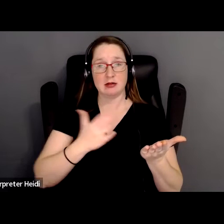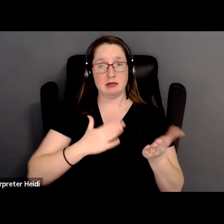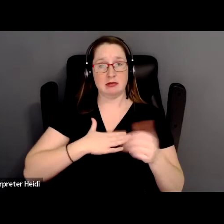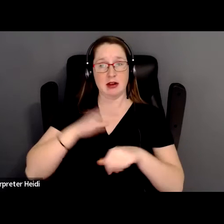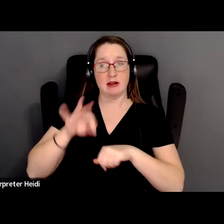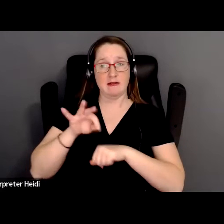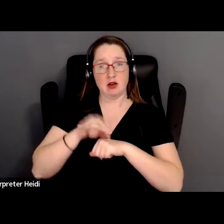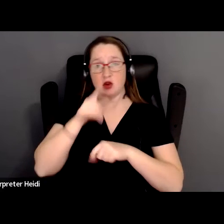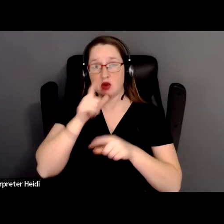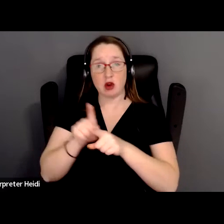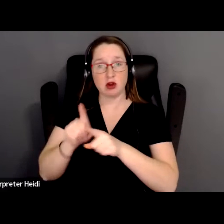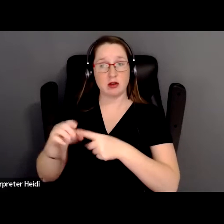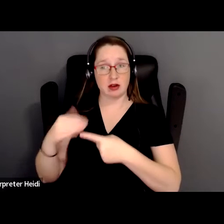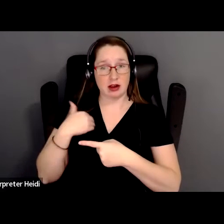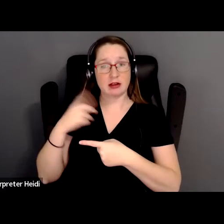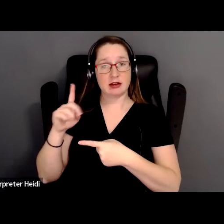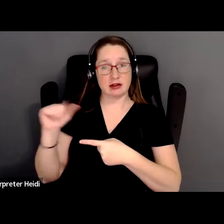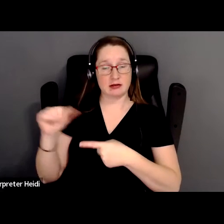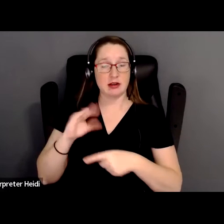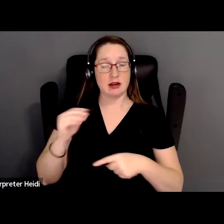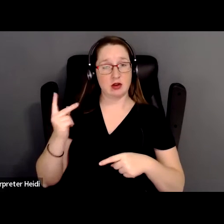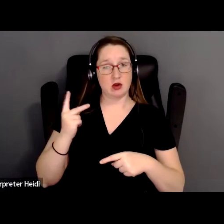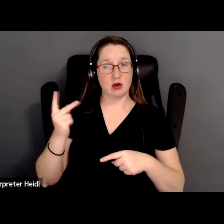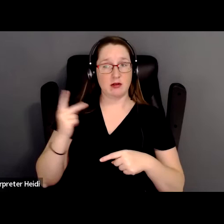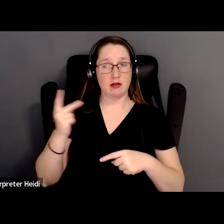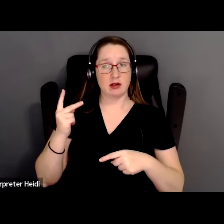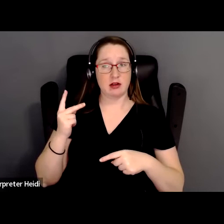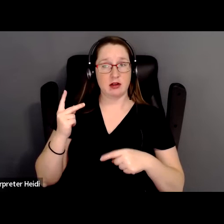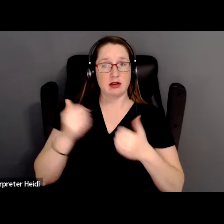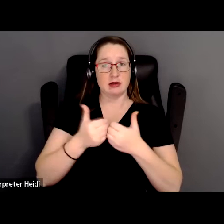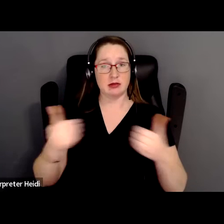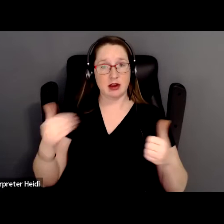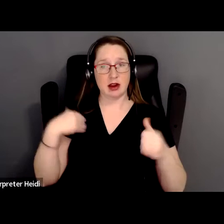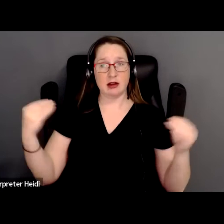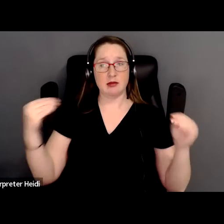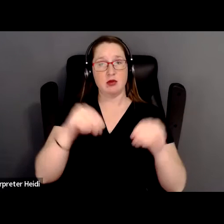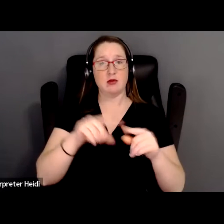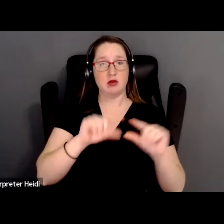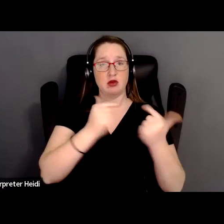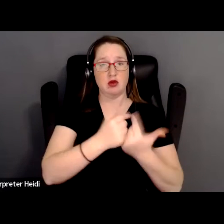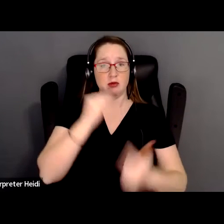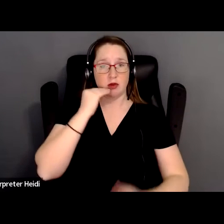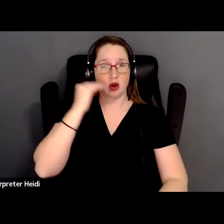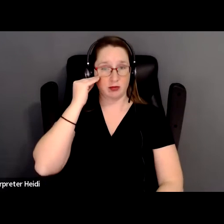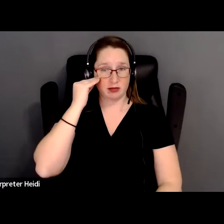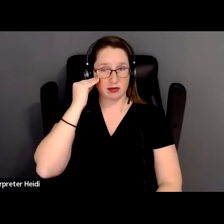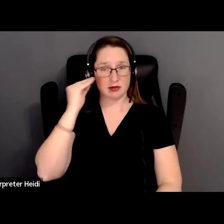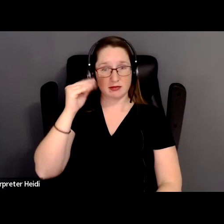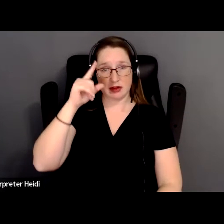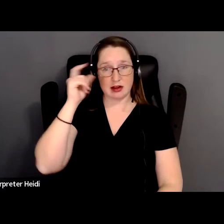who also has a disability, and I split up and move into group phones because that